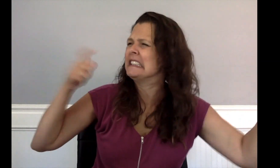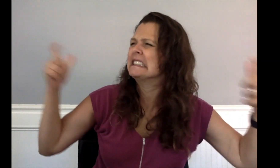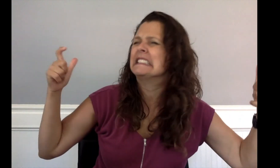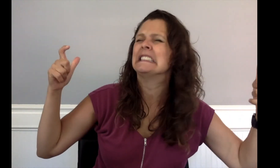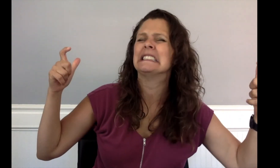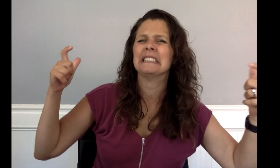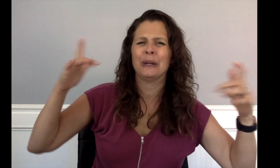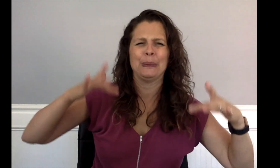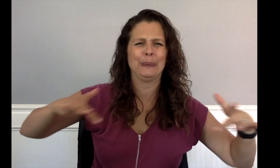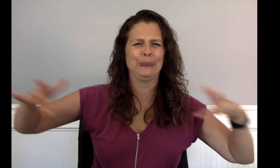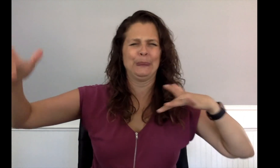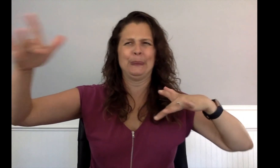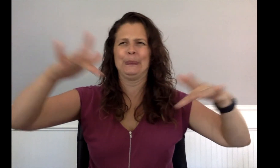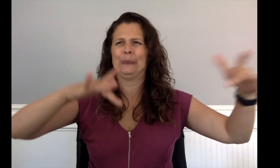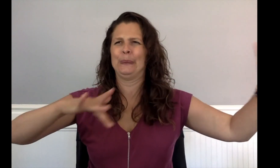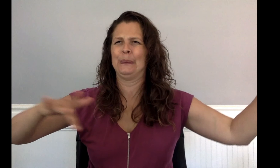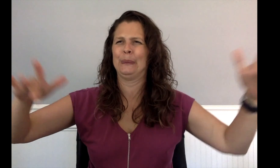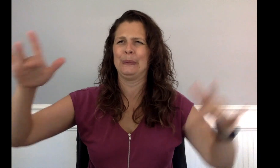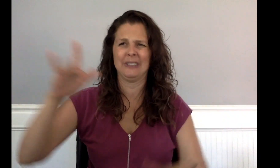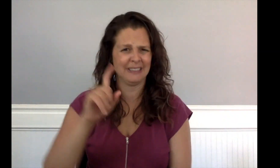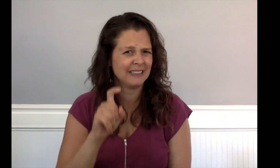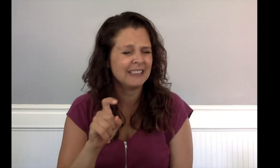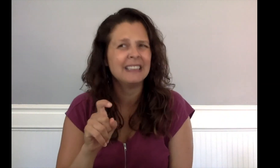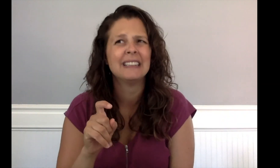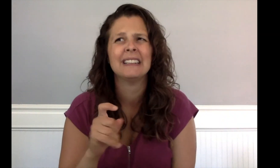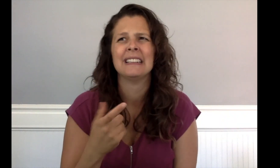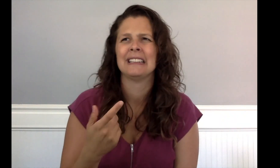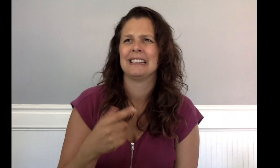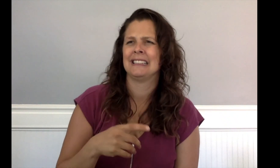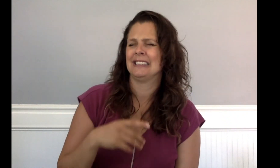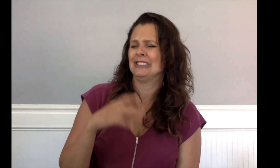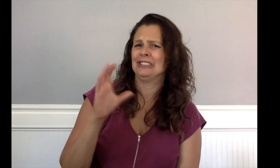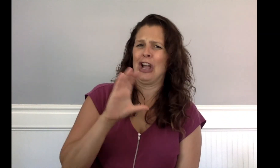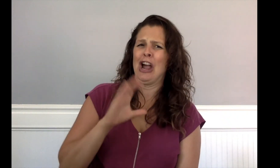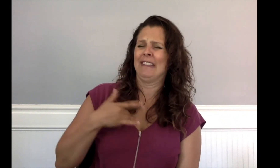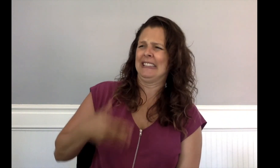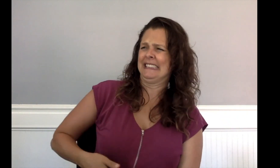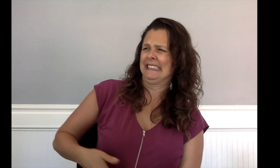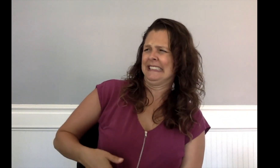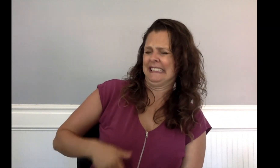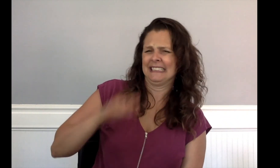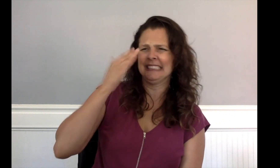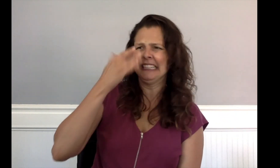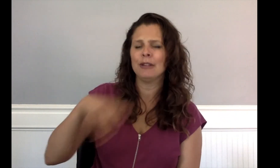and vast and empty. Or was it? Right now it seemed like